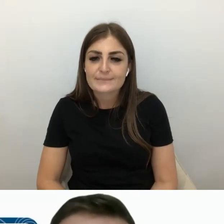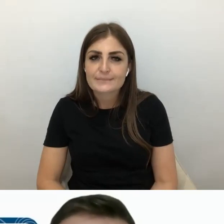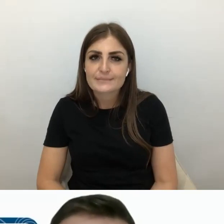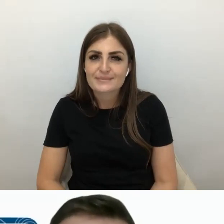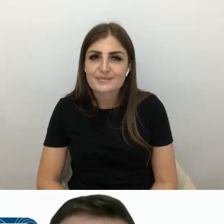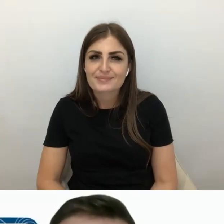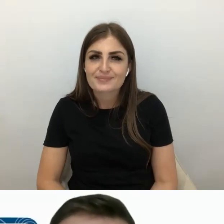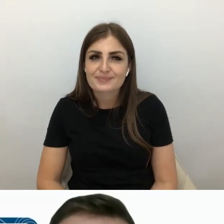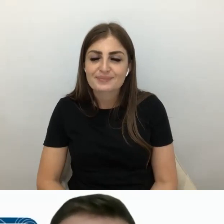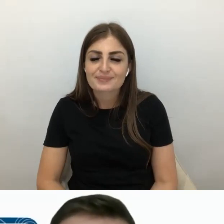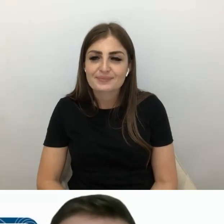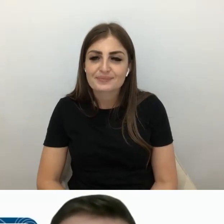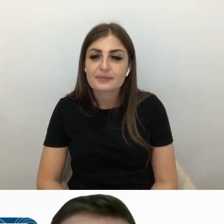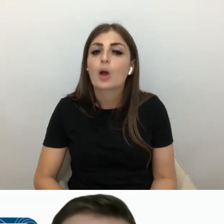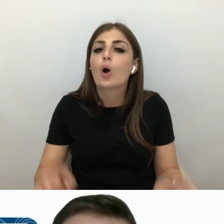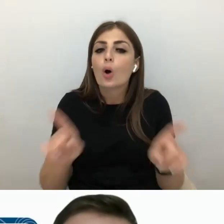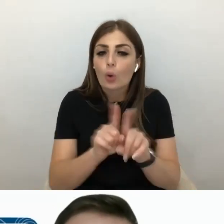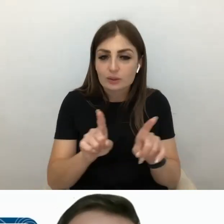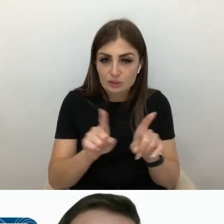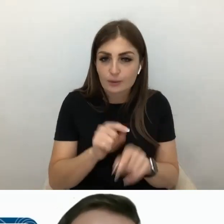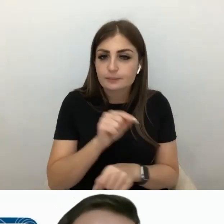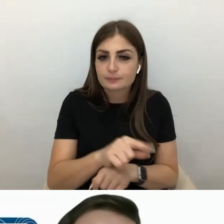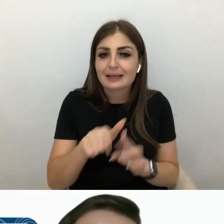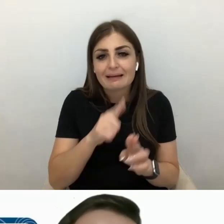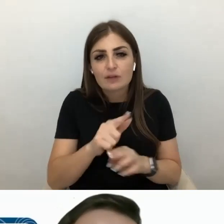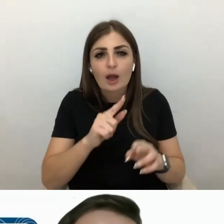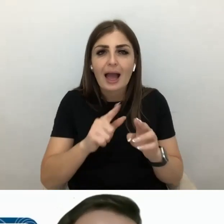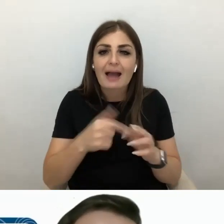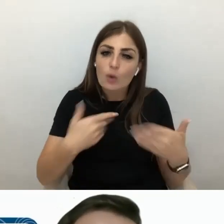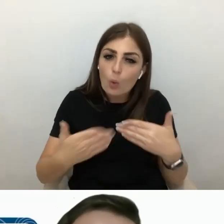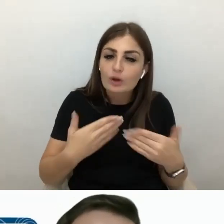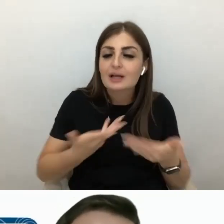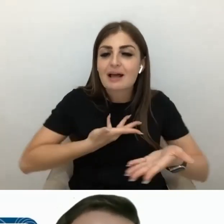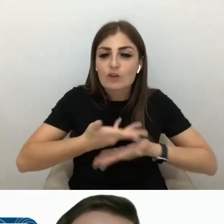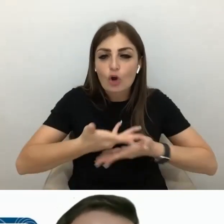Along with that, too, to the extent possible, if you arranged a conversation with the Independent